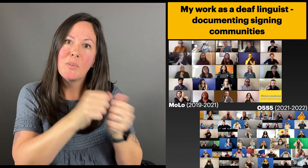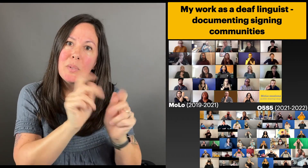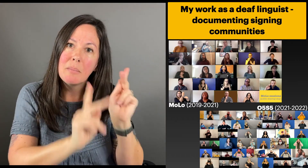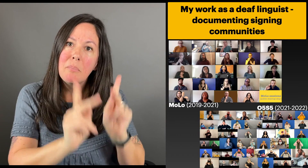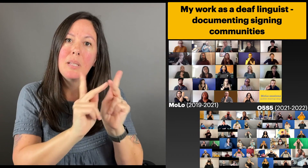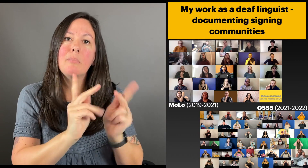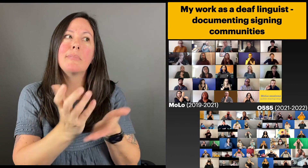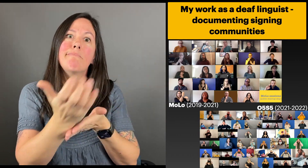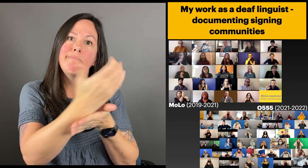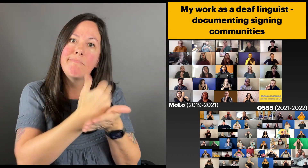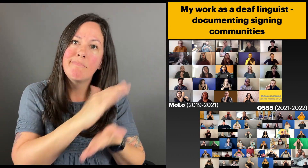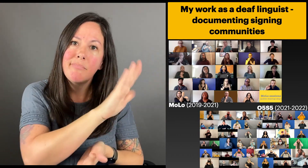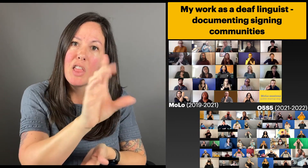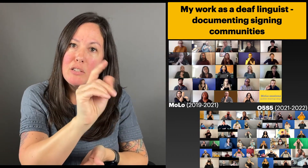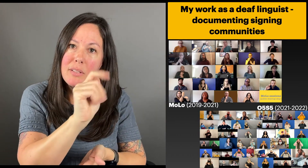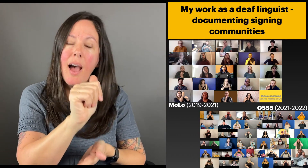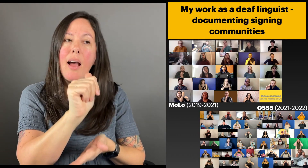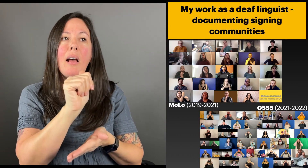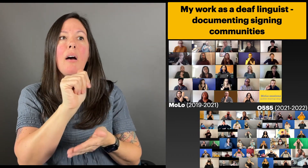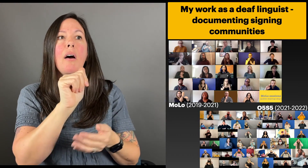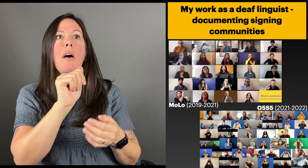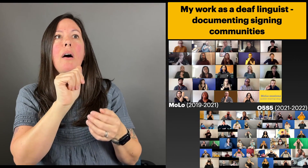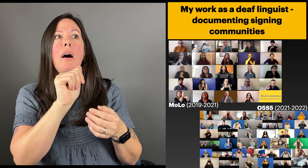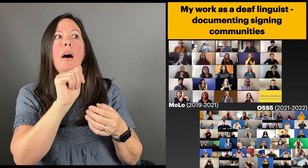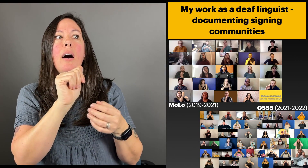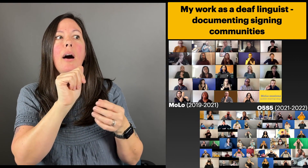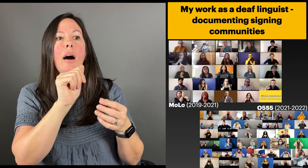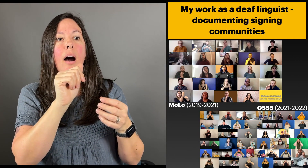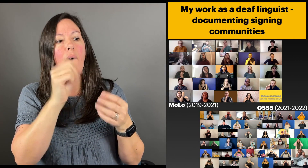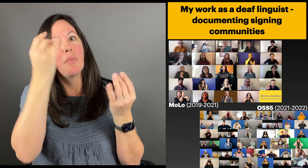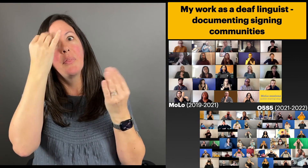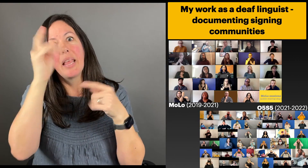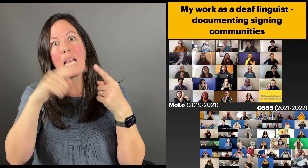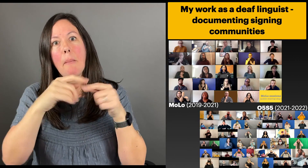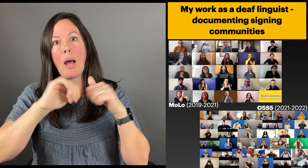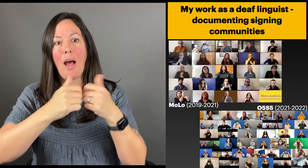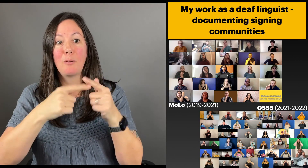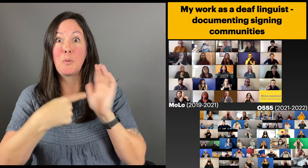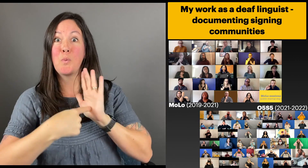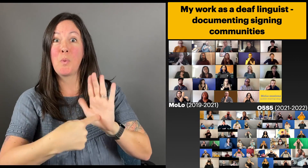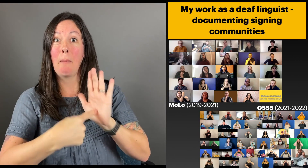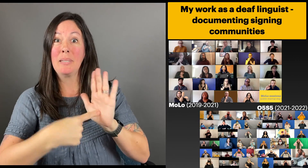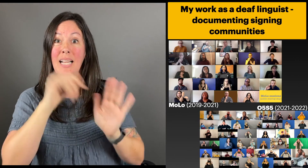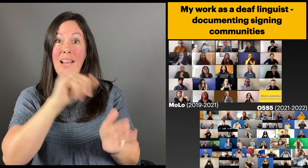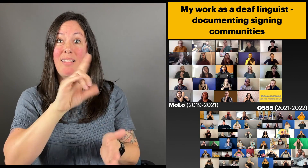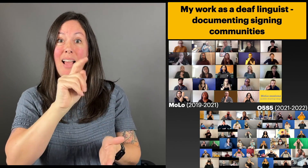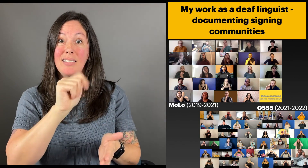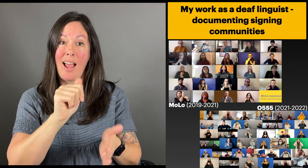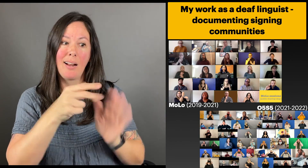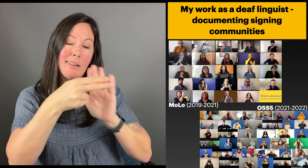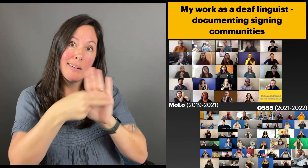bottom so having told you my experience working so far in collecting video